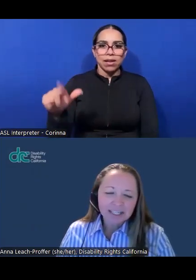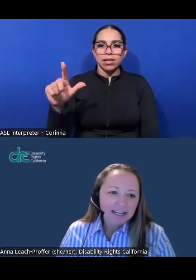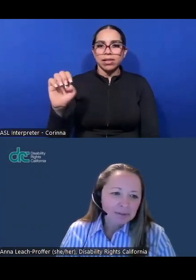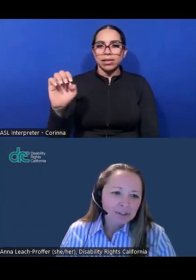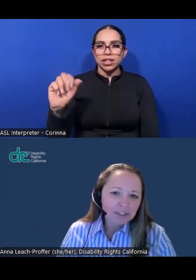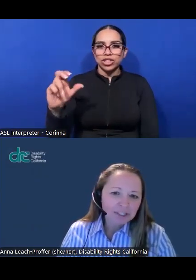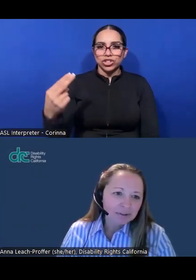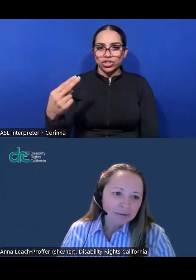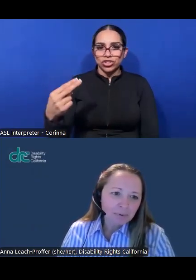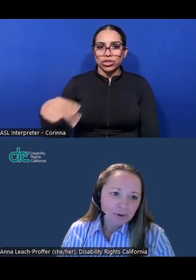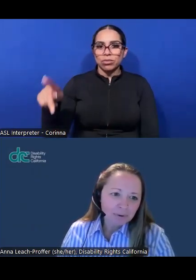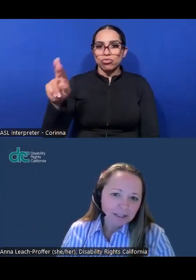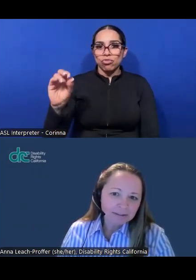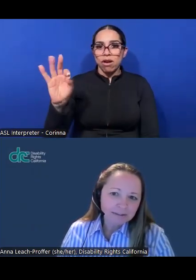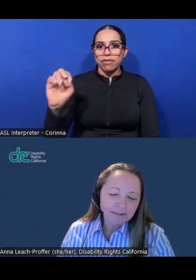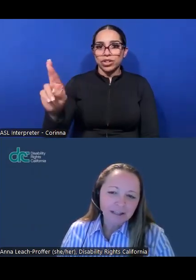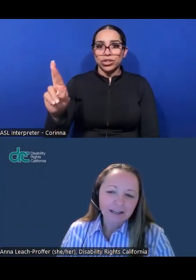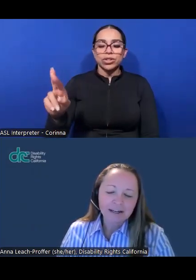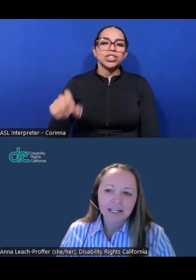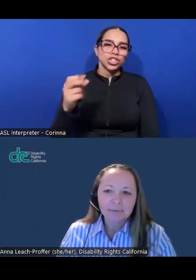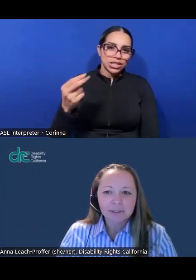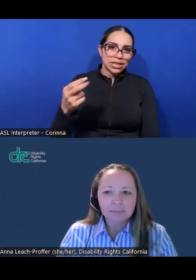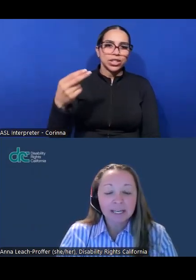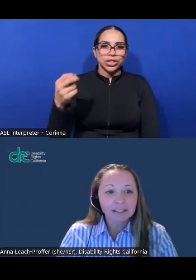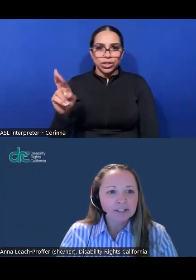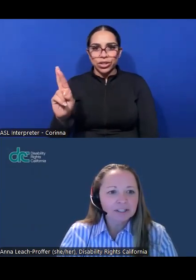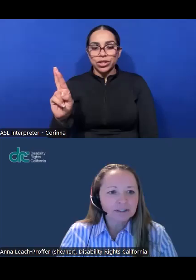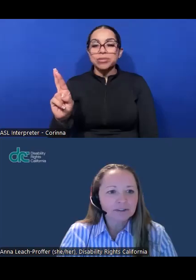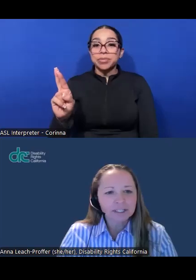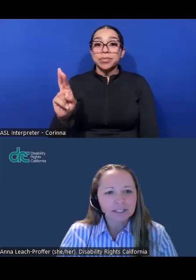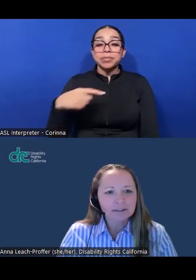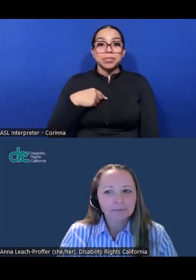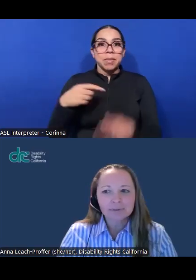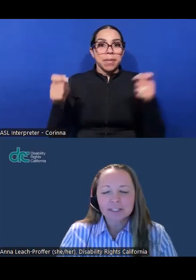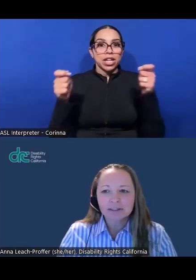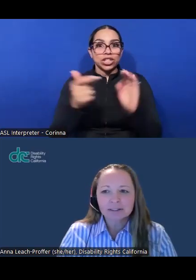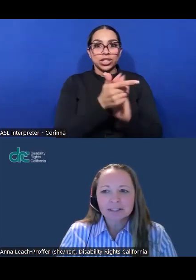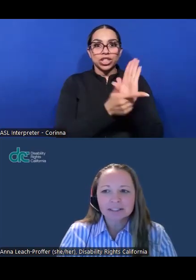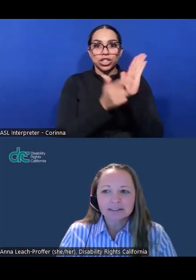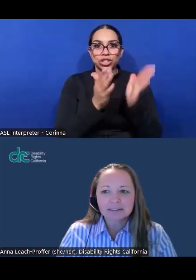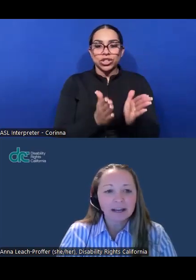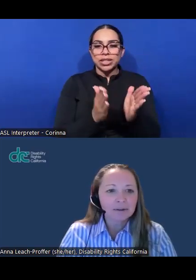I use she/her pronouns, and I am the managing attorney for DRC's Health